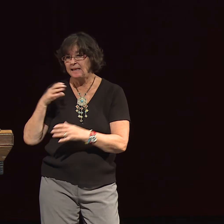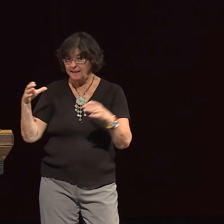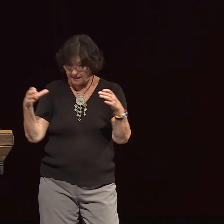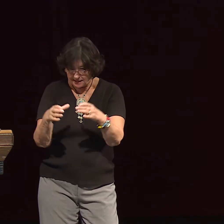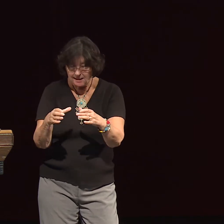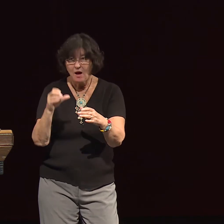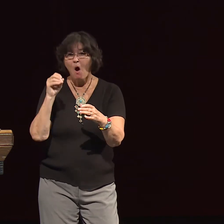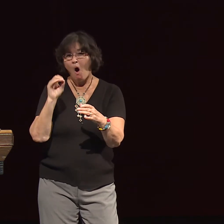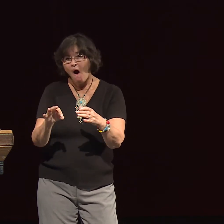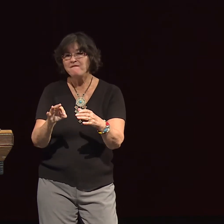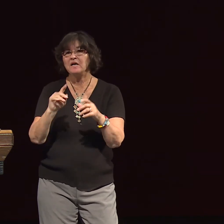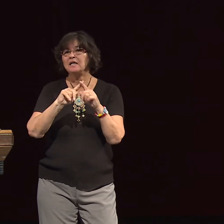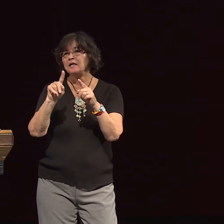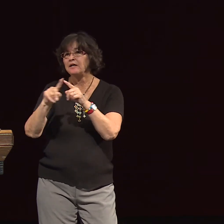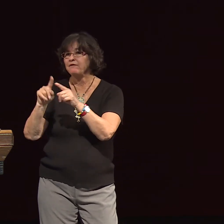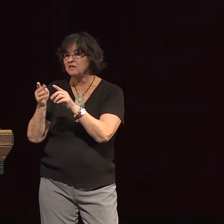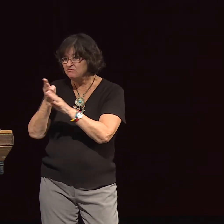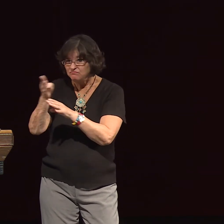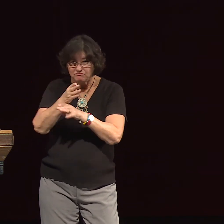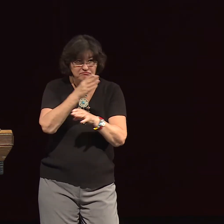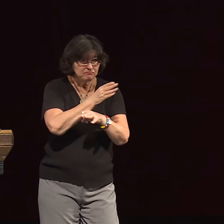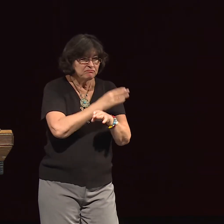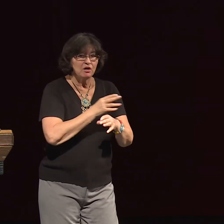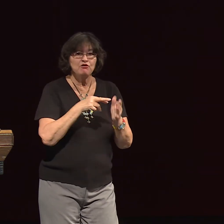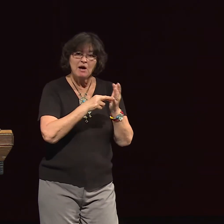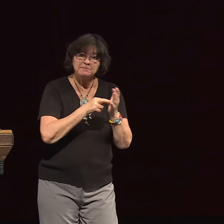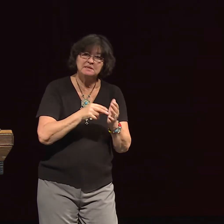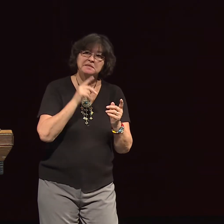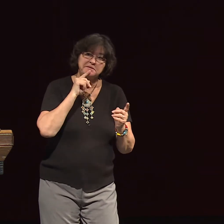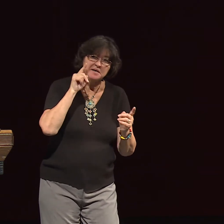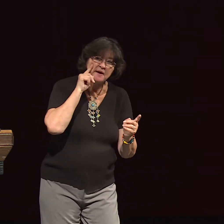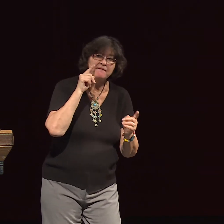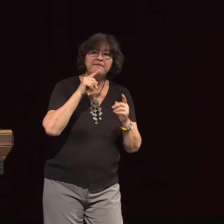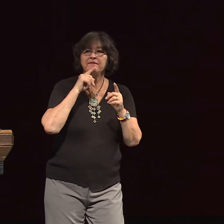an ad hoc committee of varying fields